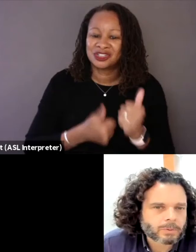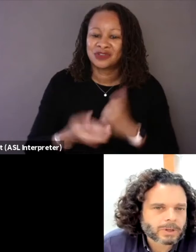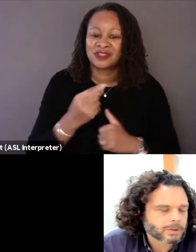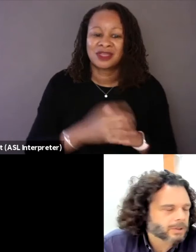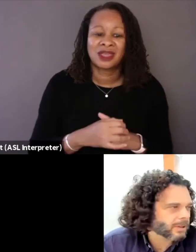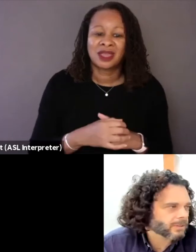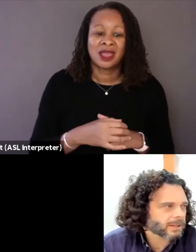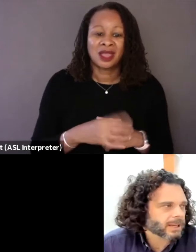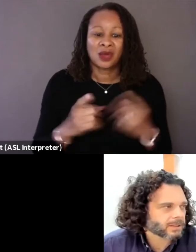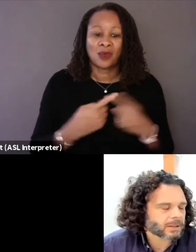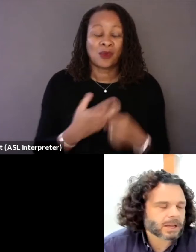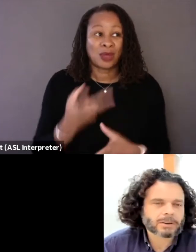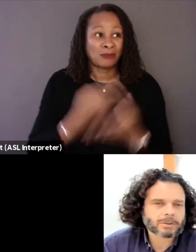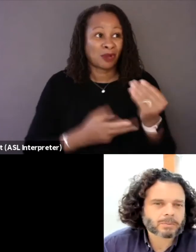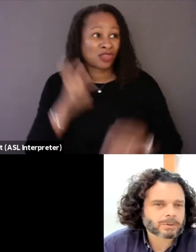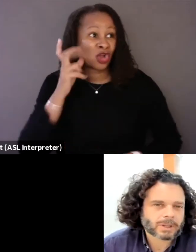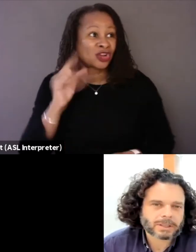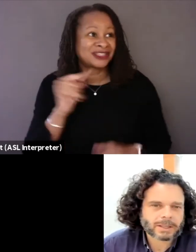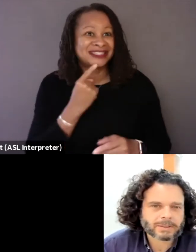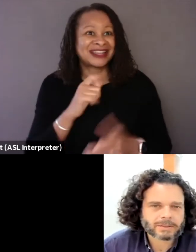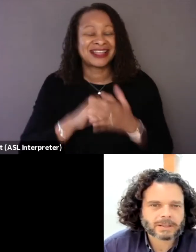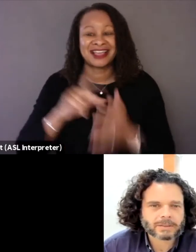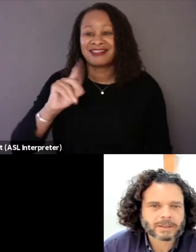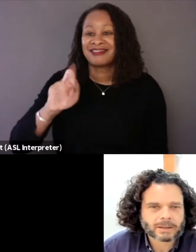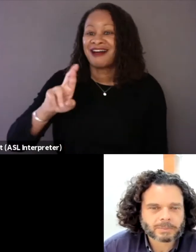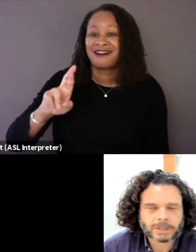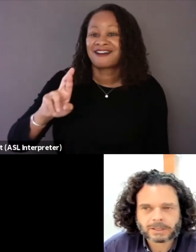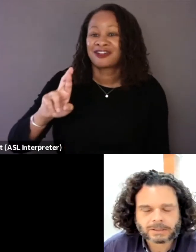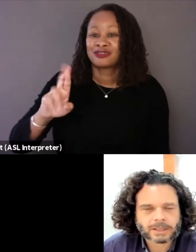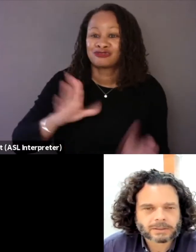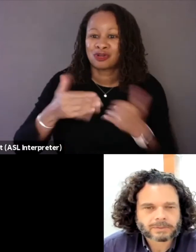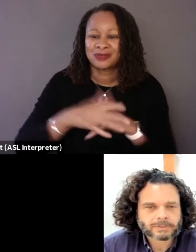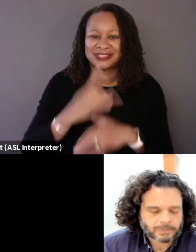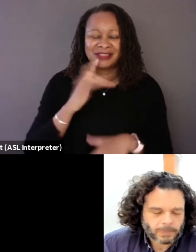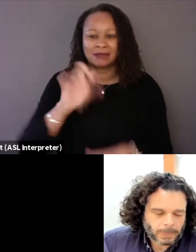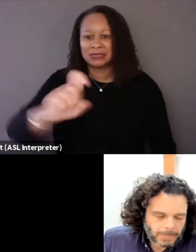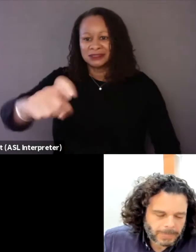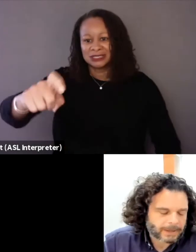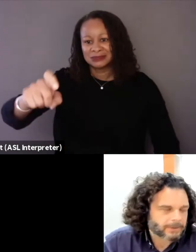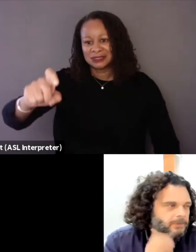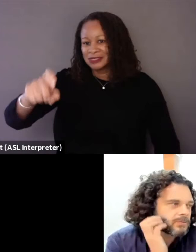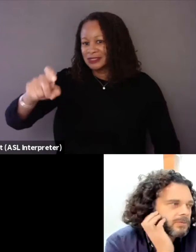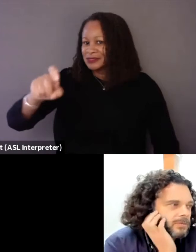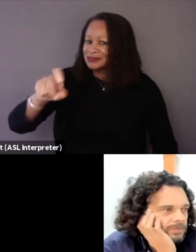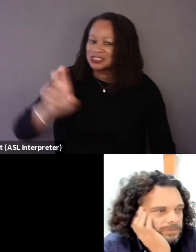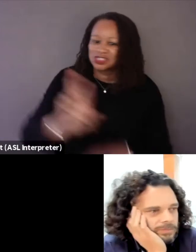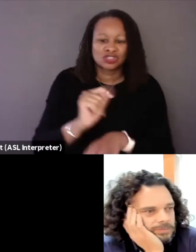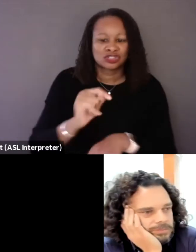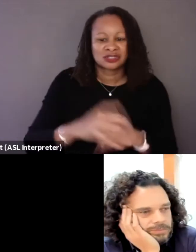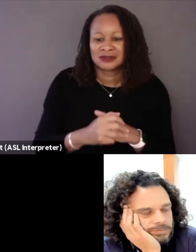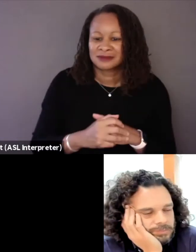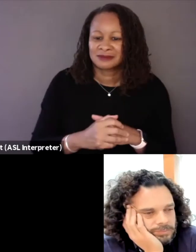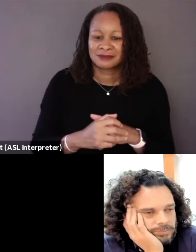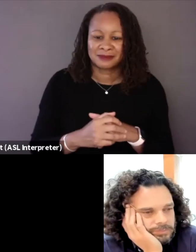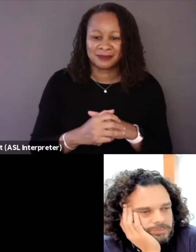when we heard that they said that in the locker room, we were like, that's, that's gotta be it. Yeah, so cool. Yeah so, the week after we had just started filming them,